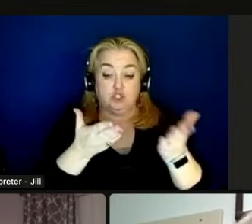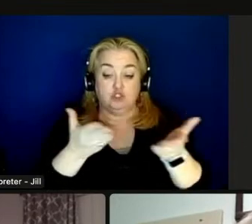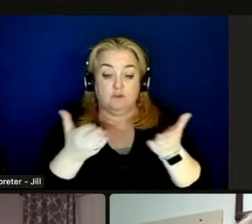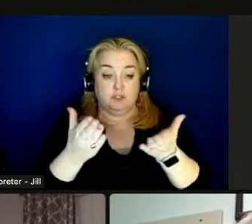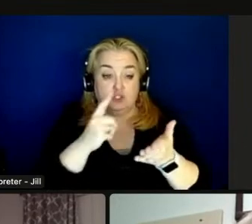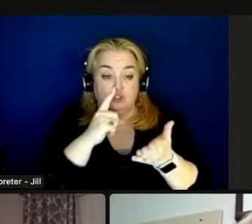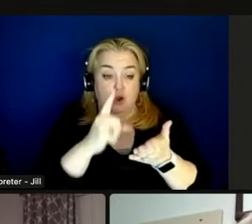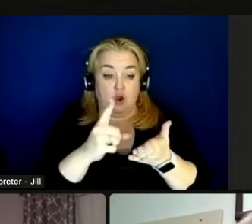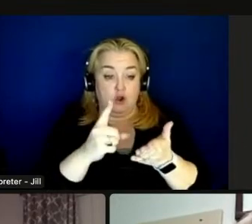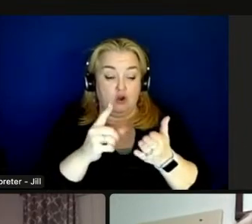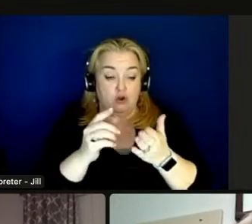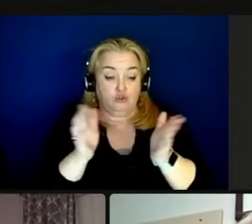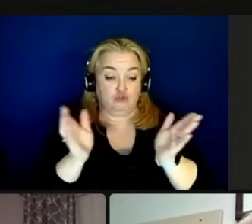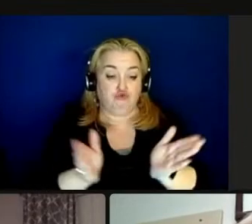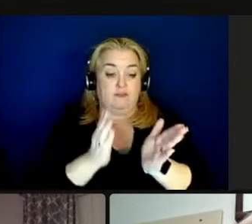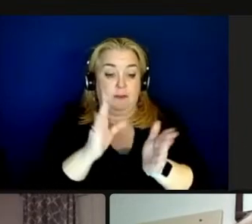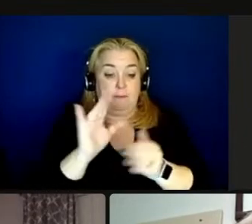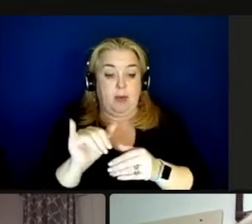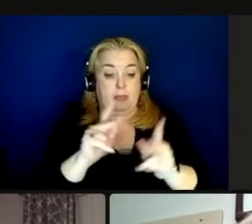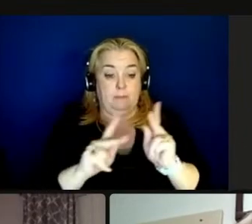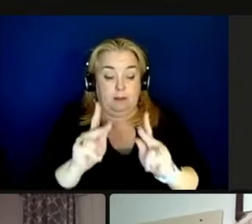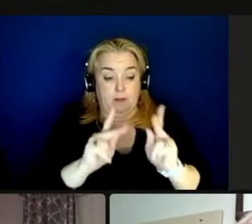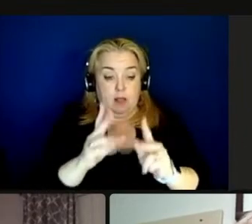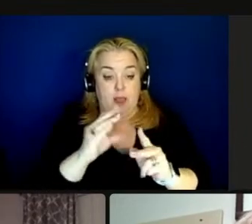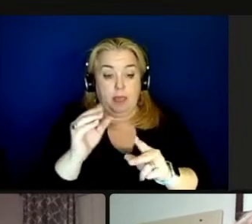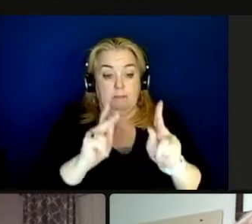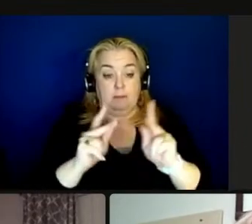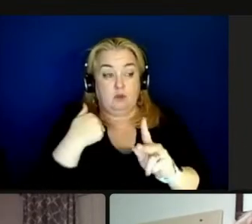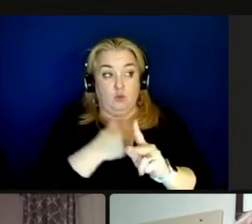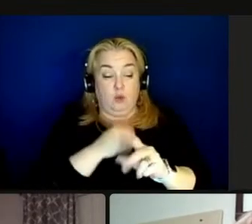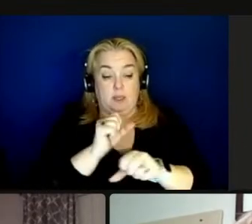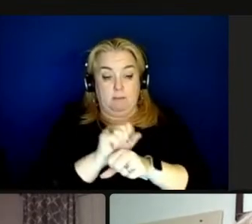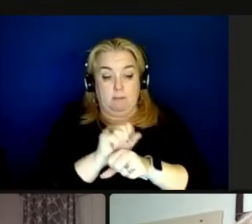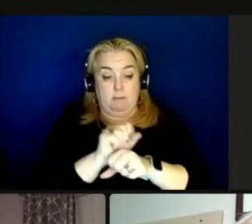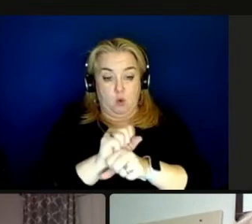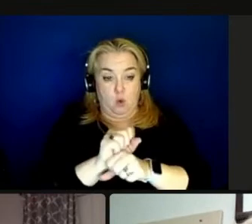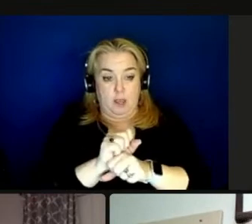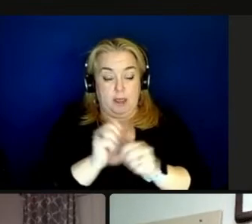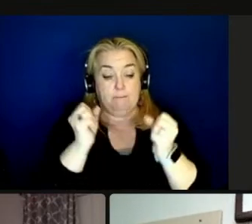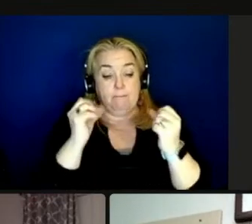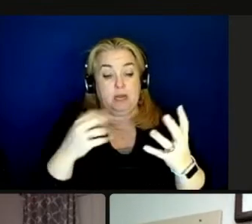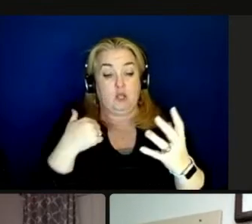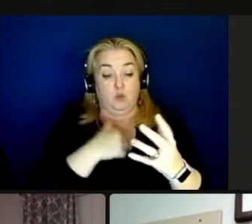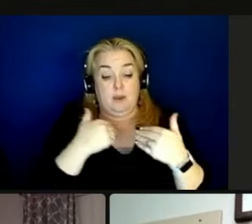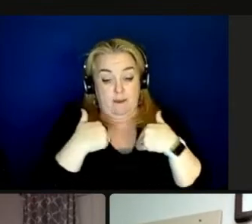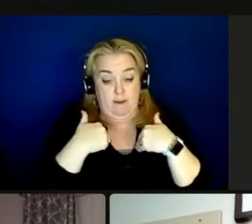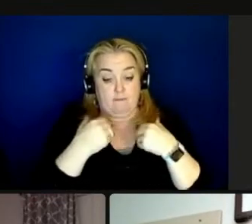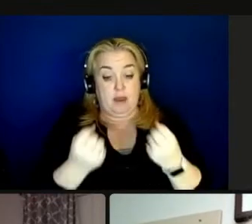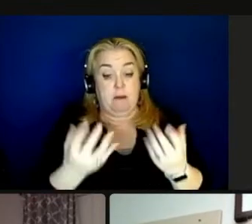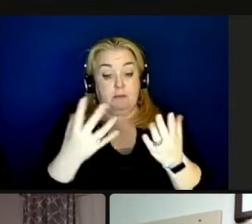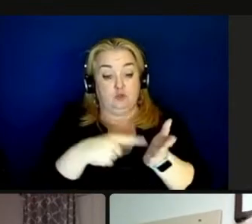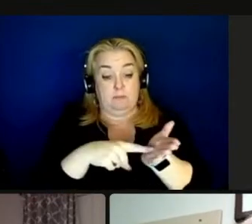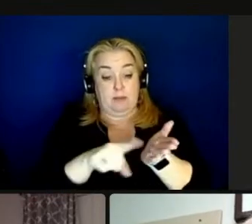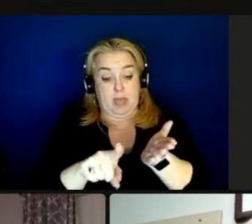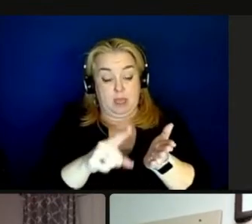TO US ARE NOT EQUITABLE OR EASY.